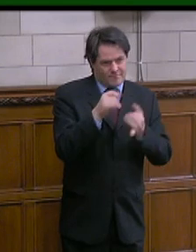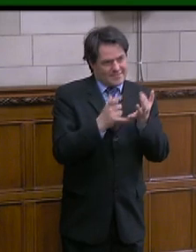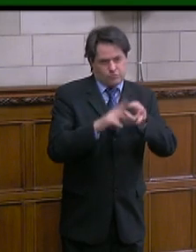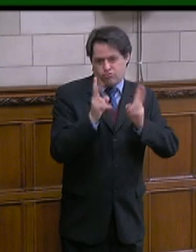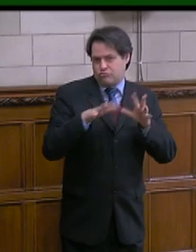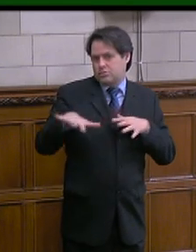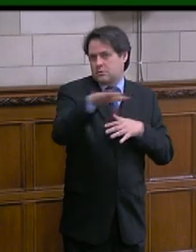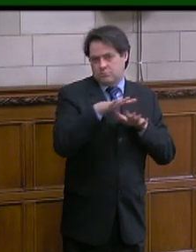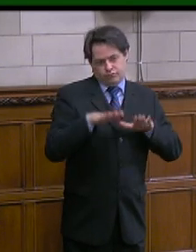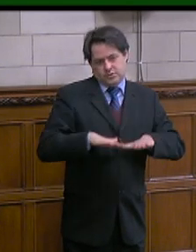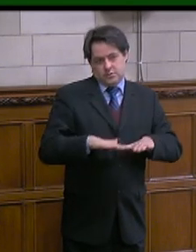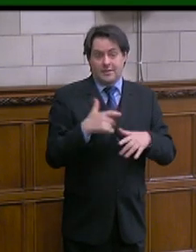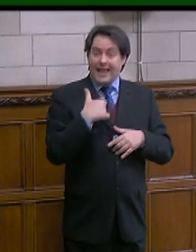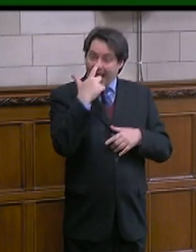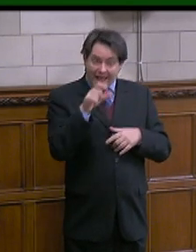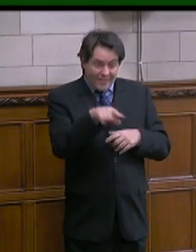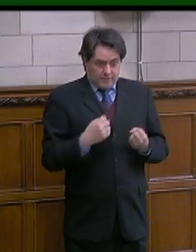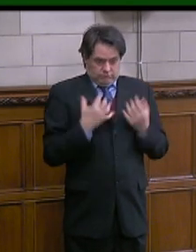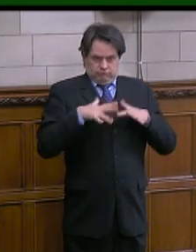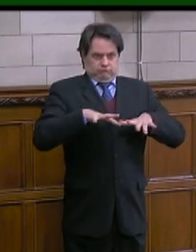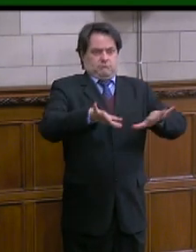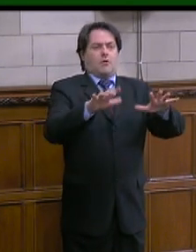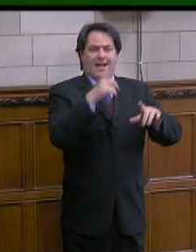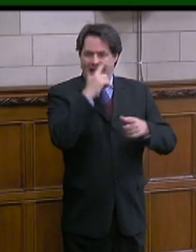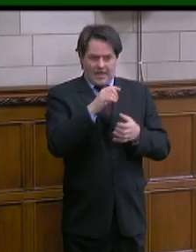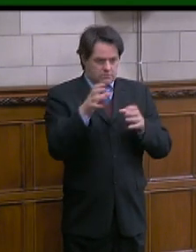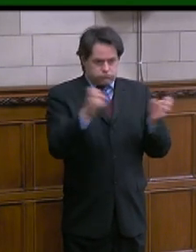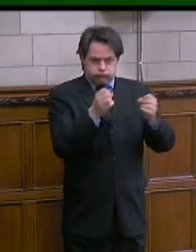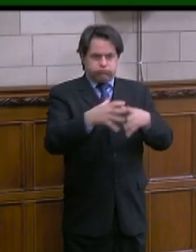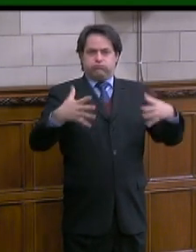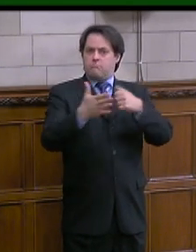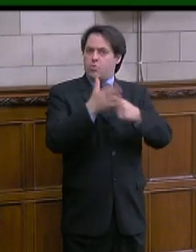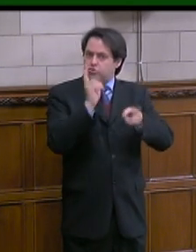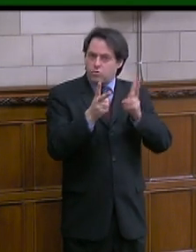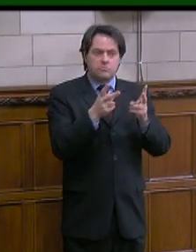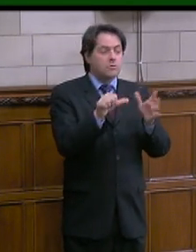If we can tap into that inspiration, we can solve more problems and help people like Maisie,